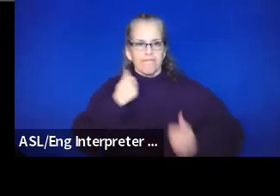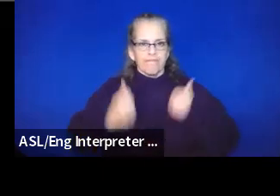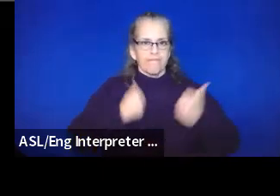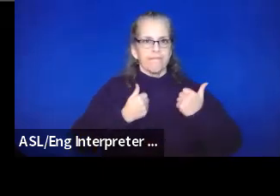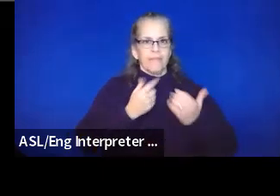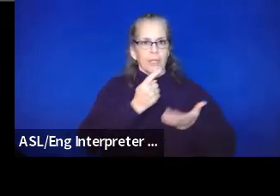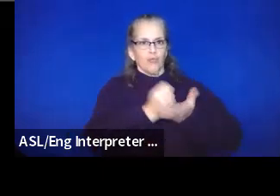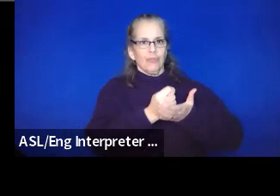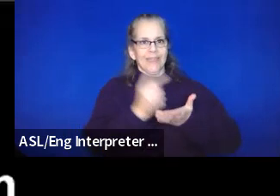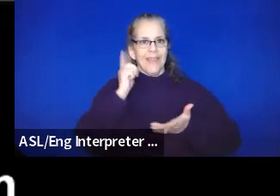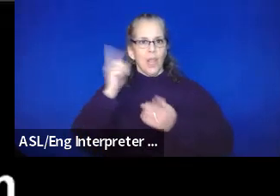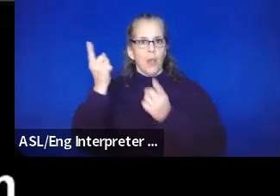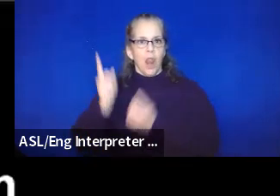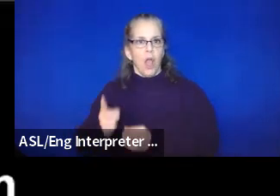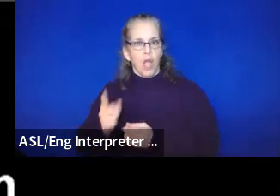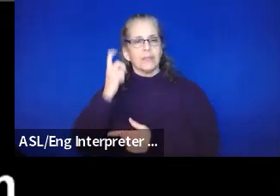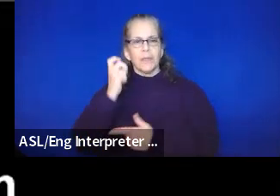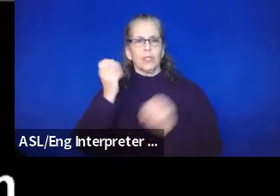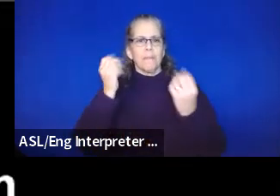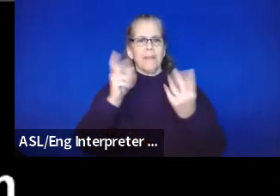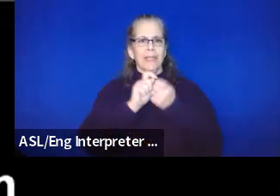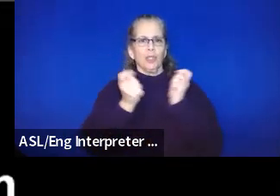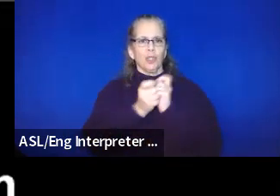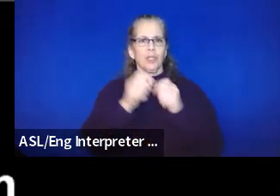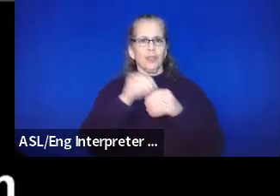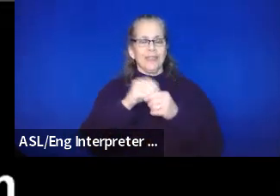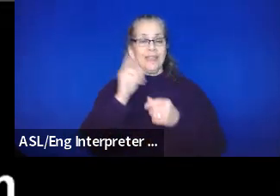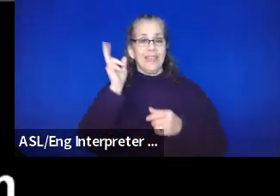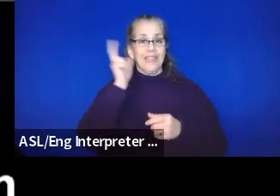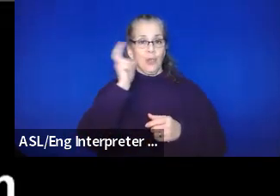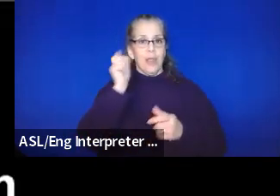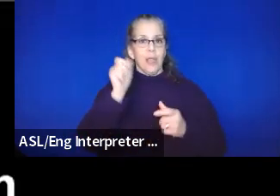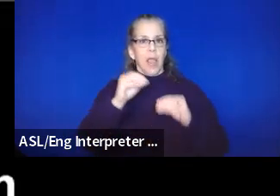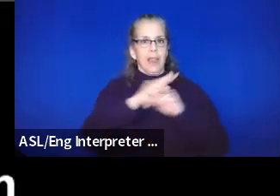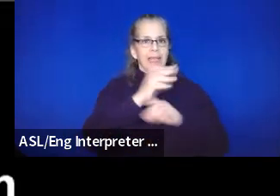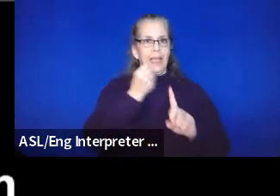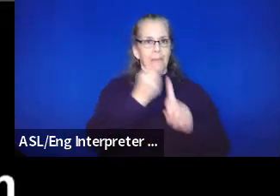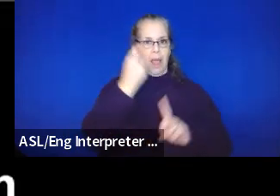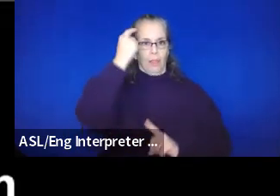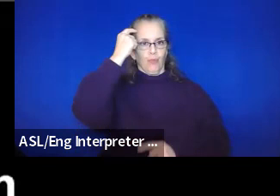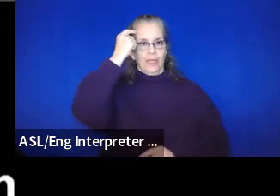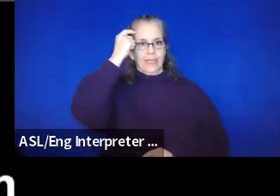of the brain. And the brain, there are many things that